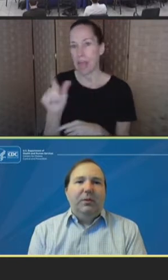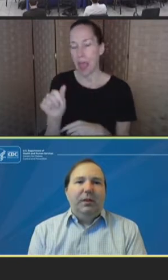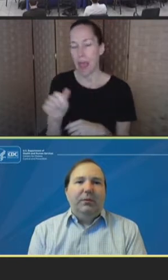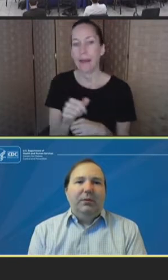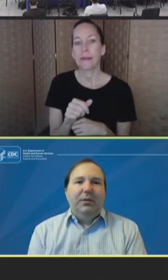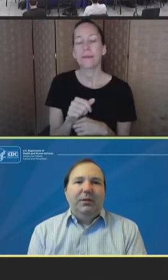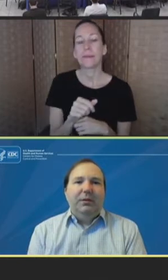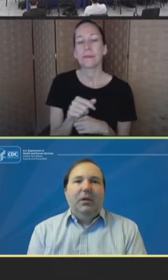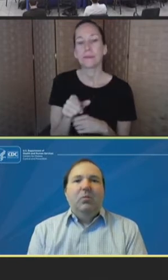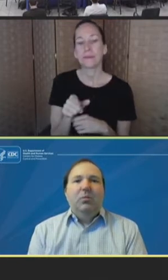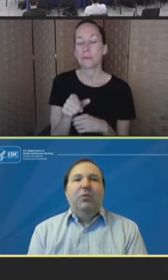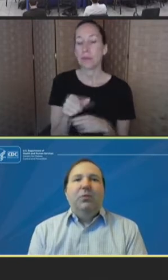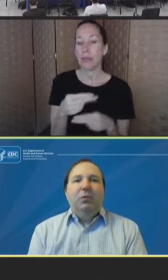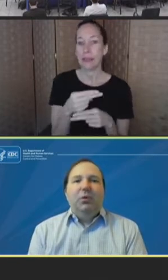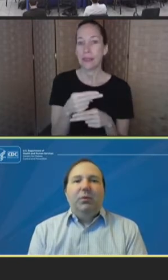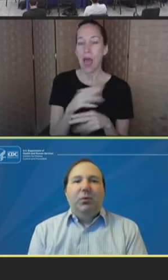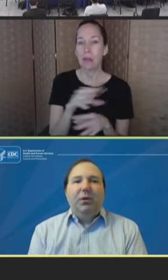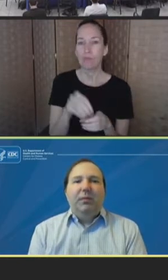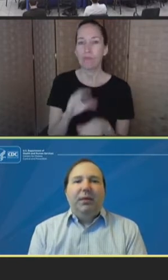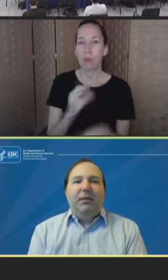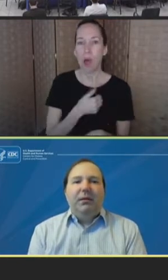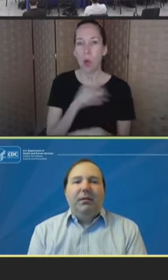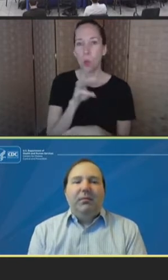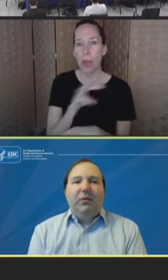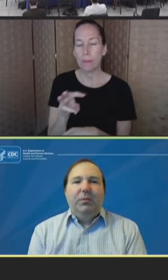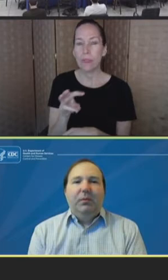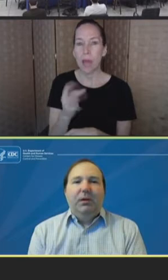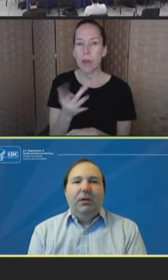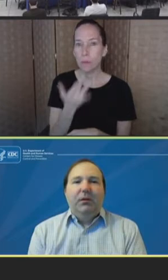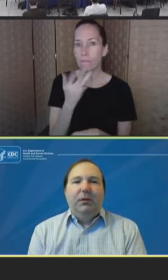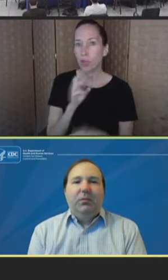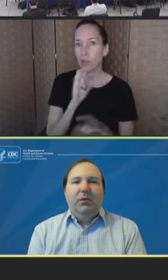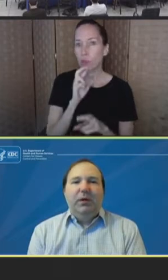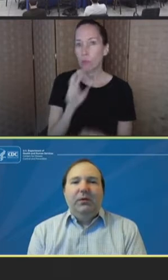website, which is the preferred reporting method for public and healthcare providers.